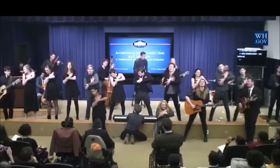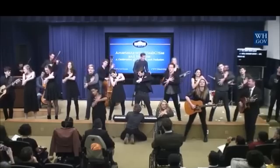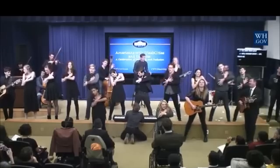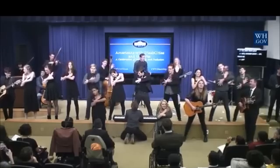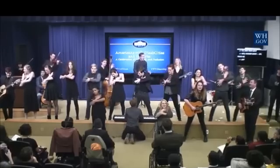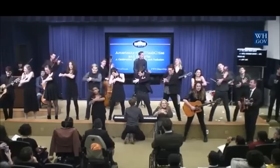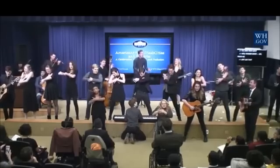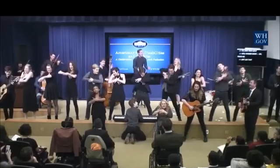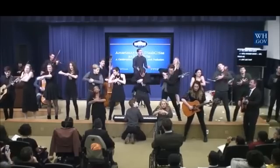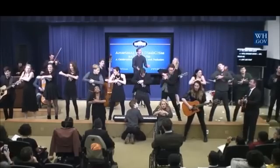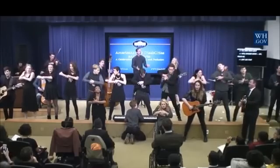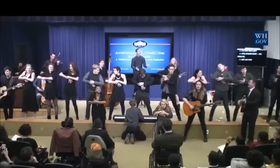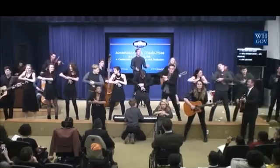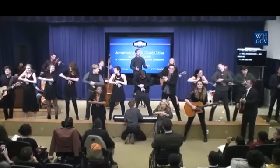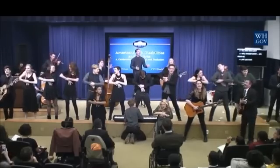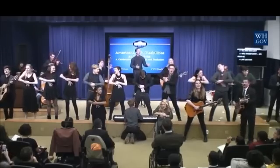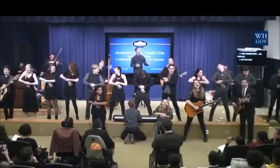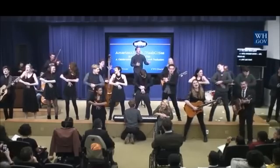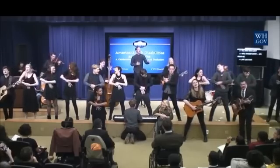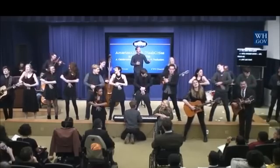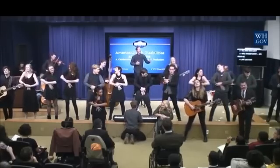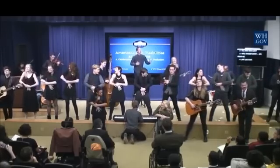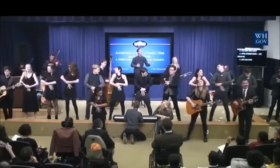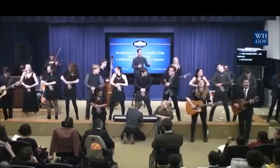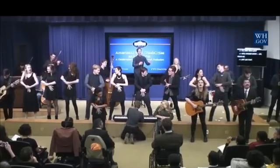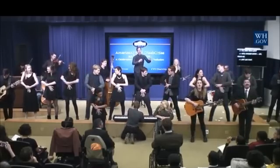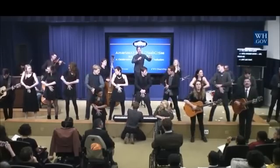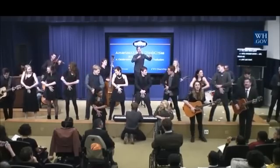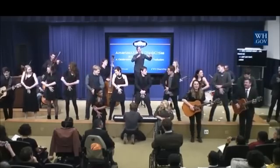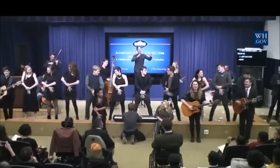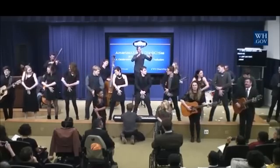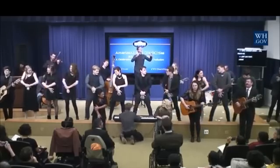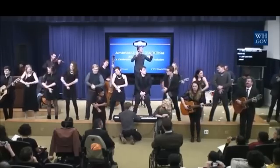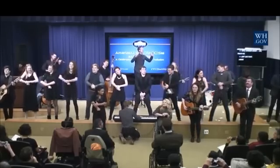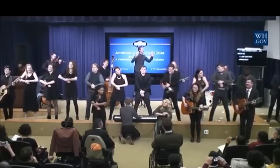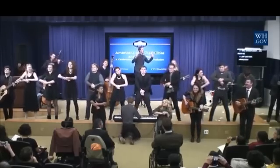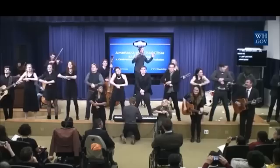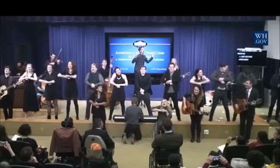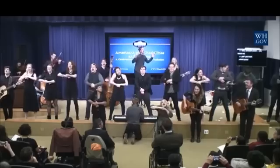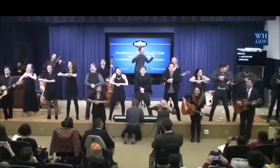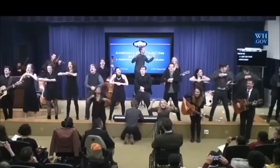Now lower down, where the sins lie